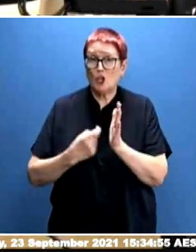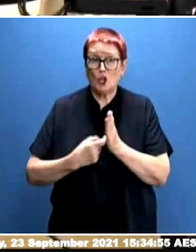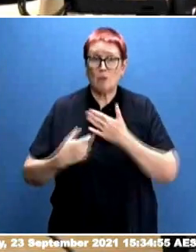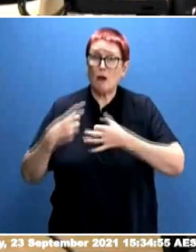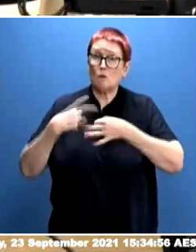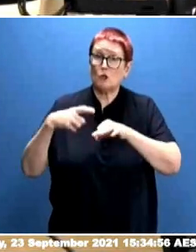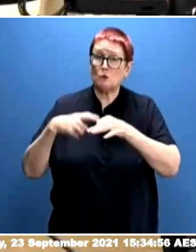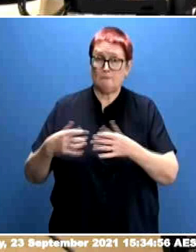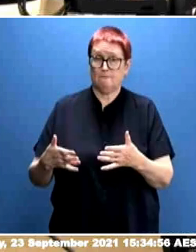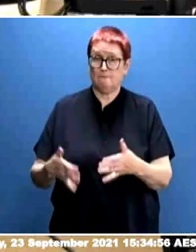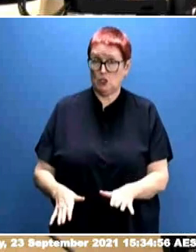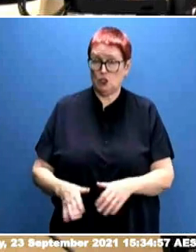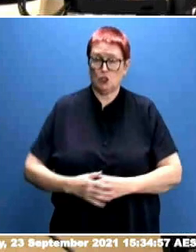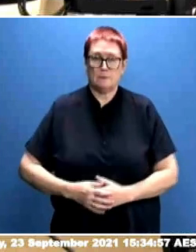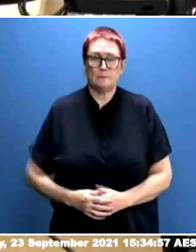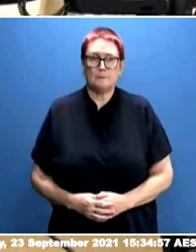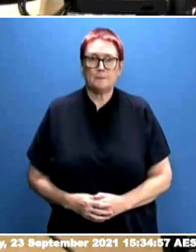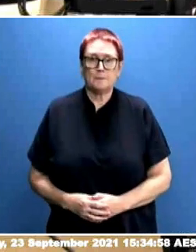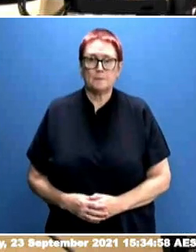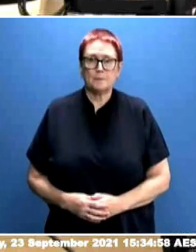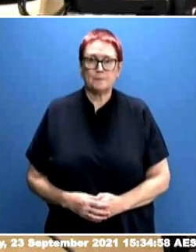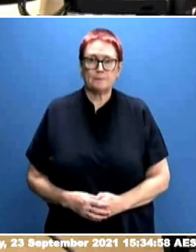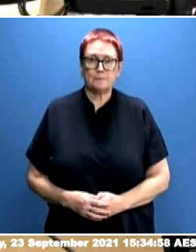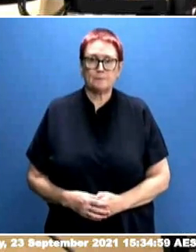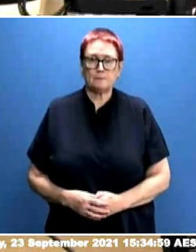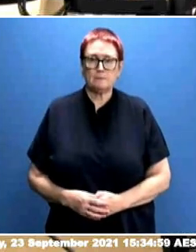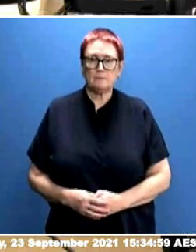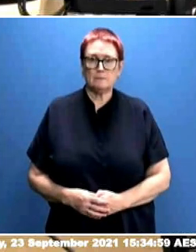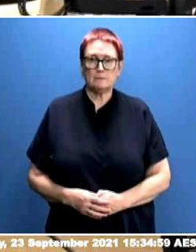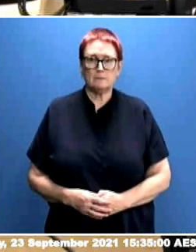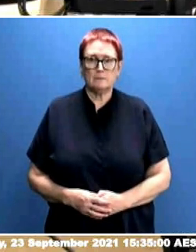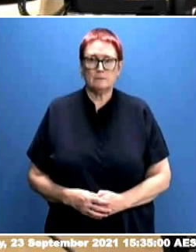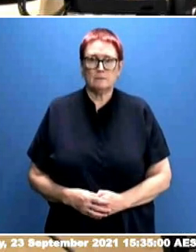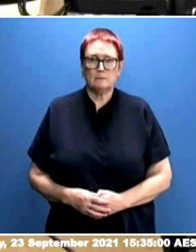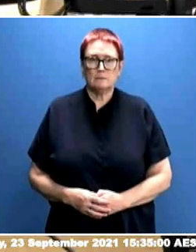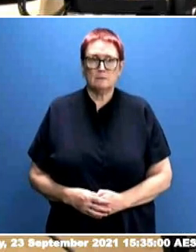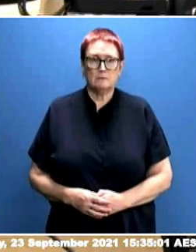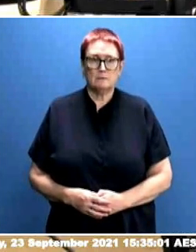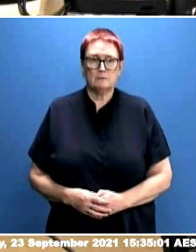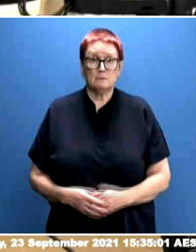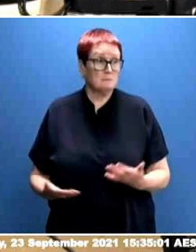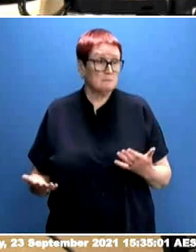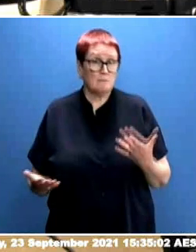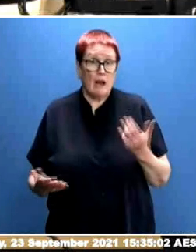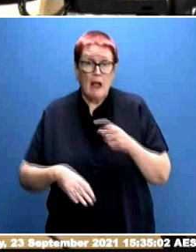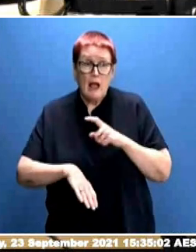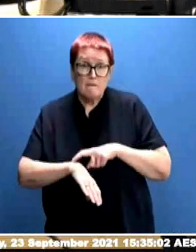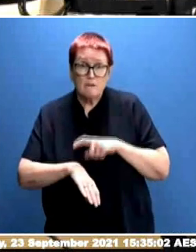Chair, I will leave any time for further questions if, Chair, you have questions or